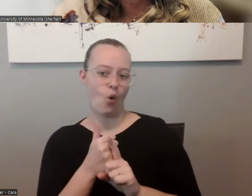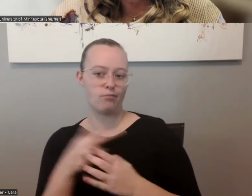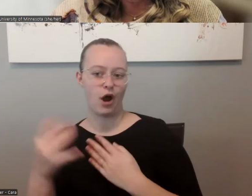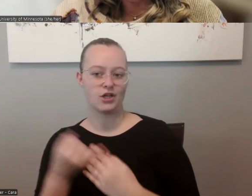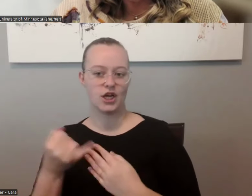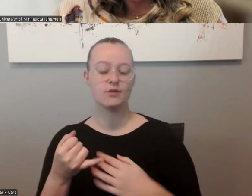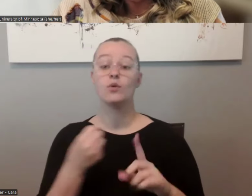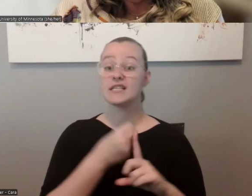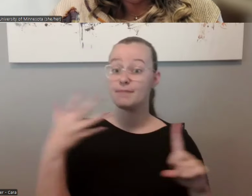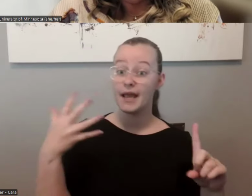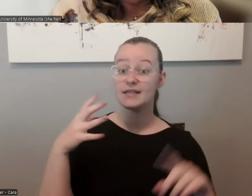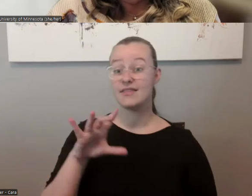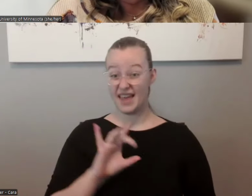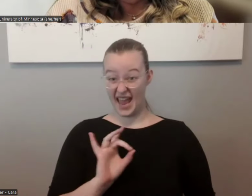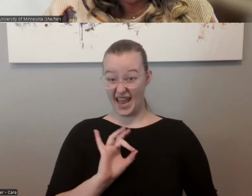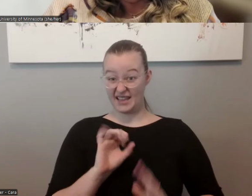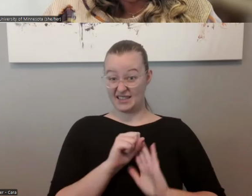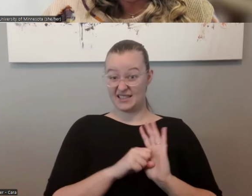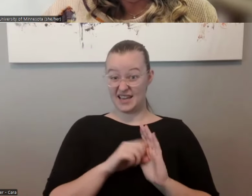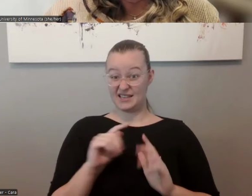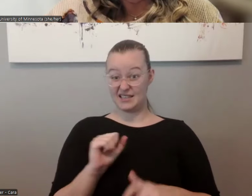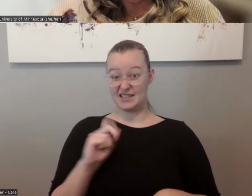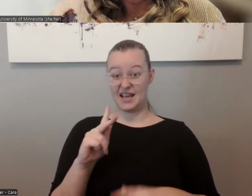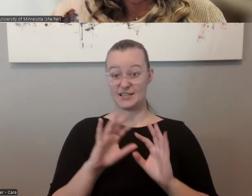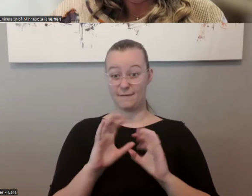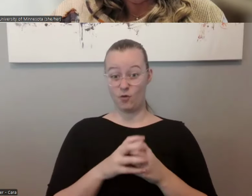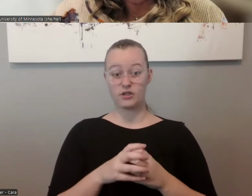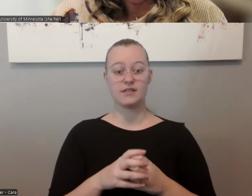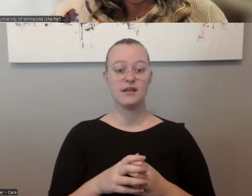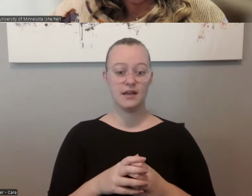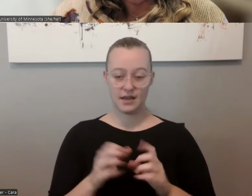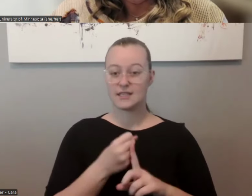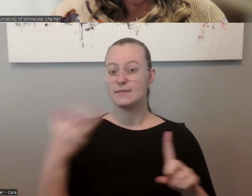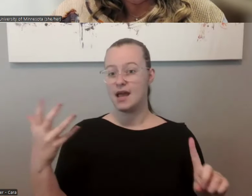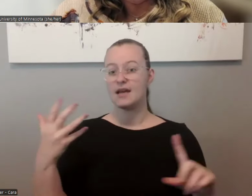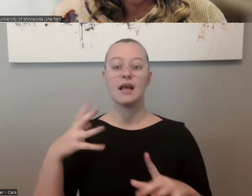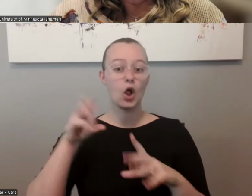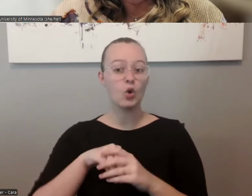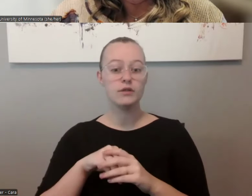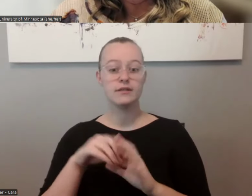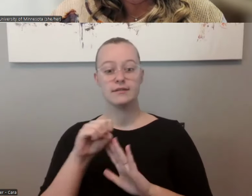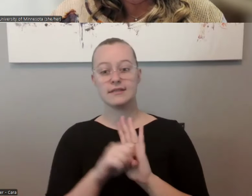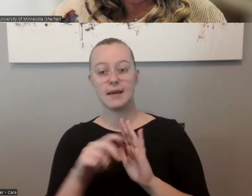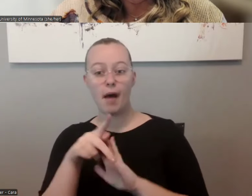We expanded our eight state task force into a national network that now includes not only state policy makers and staff but folks from